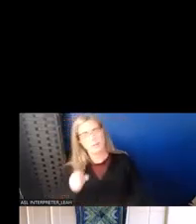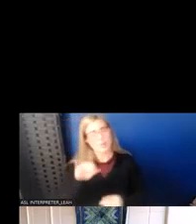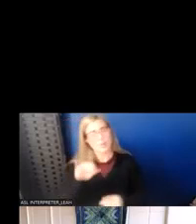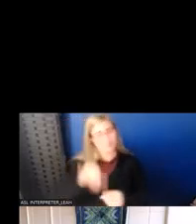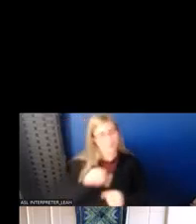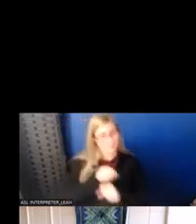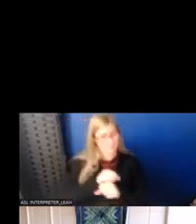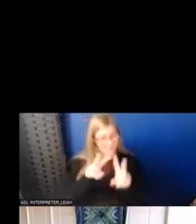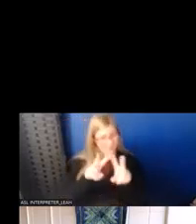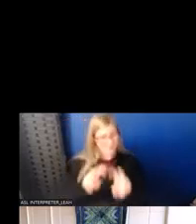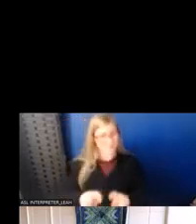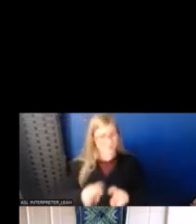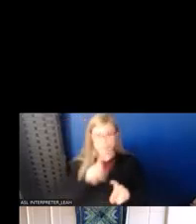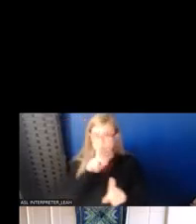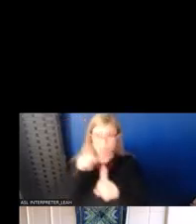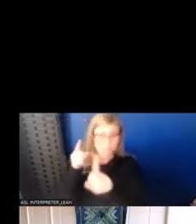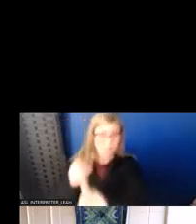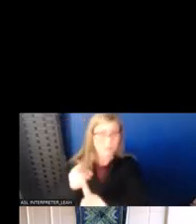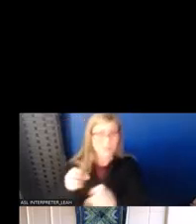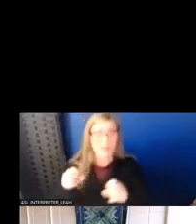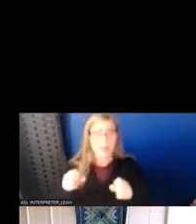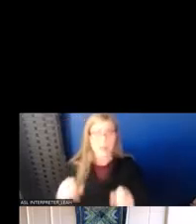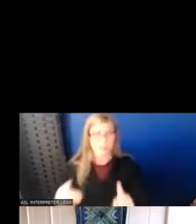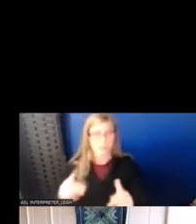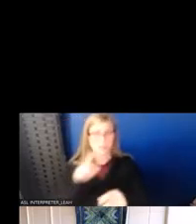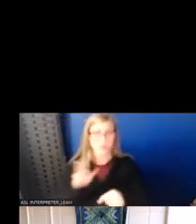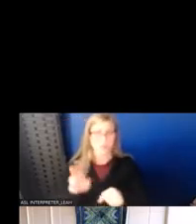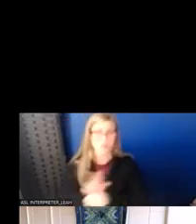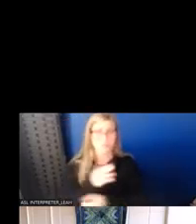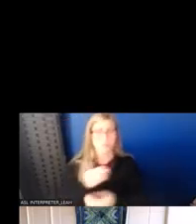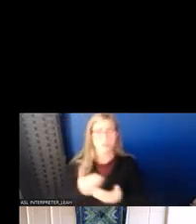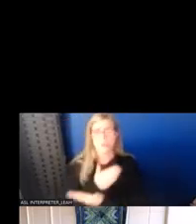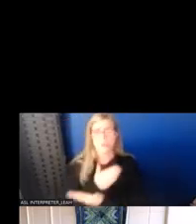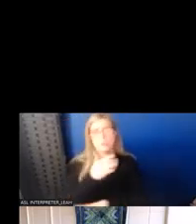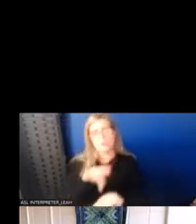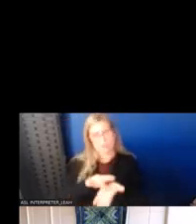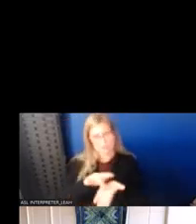pointed to the opportunities for using new drugs and new treatments